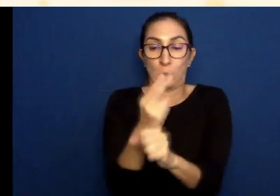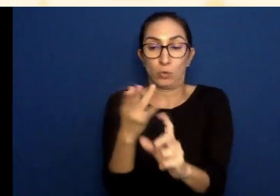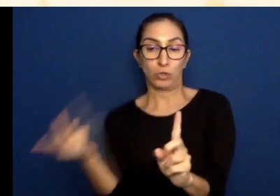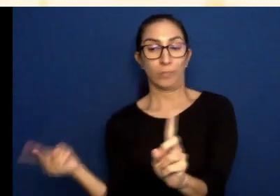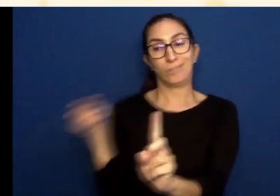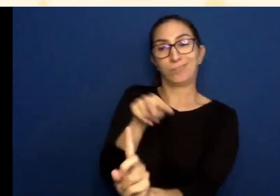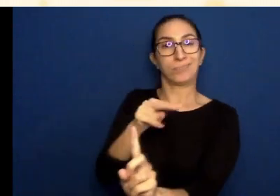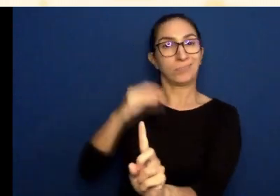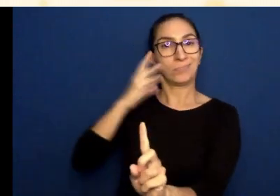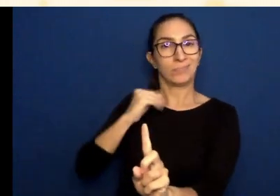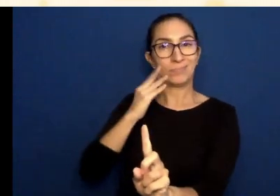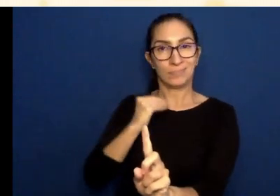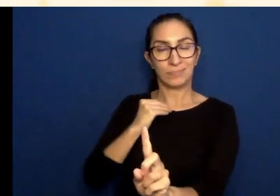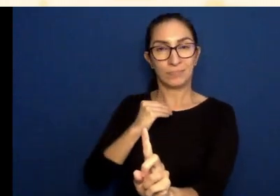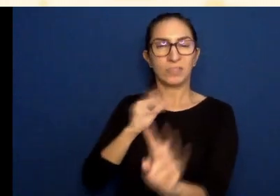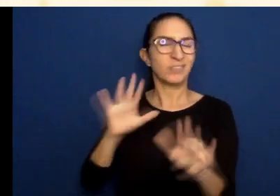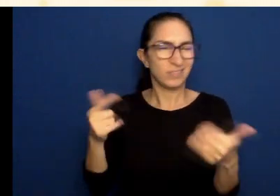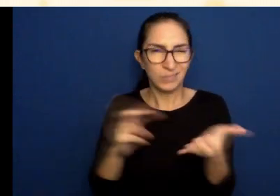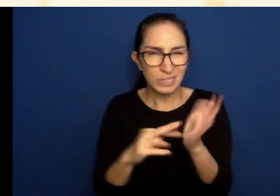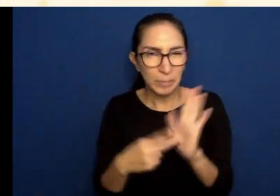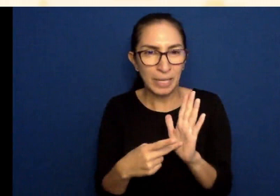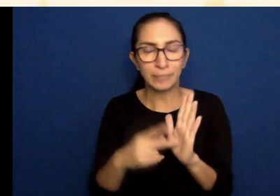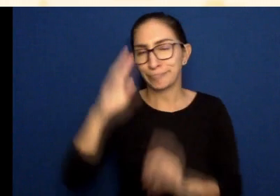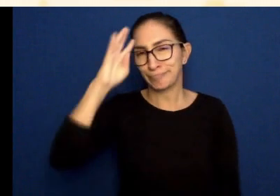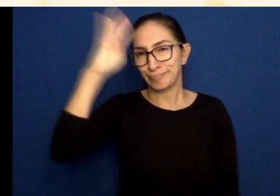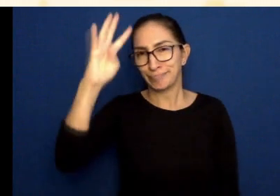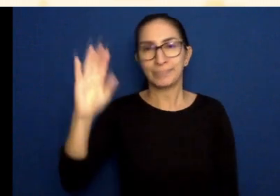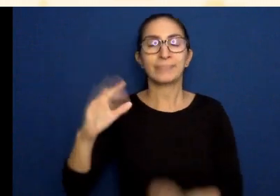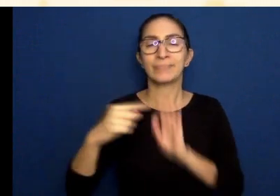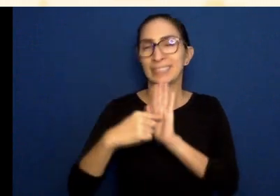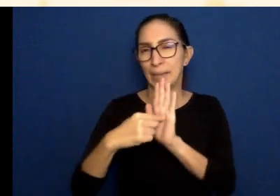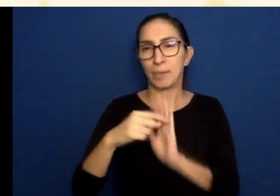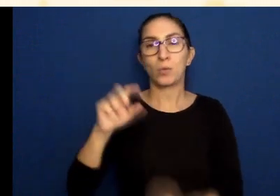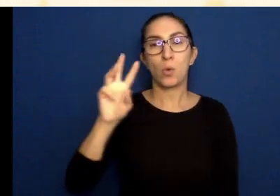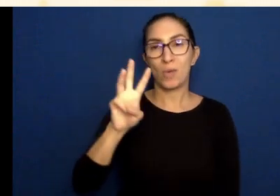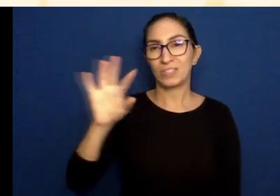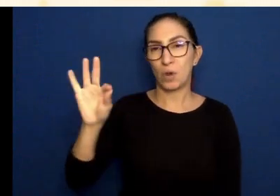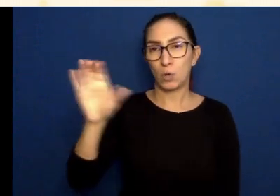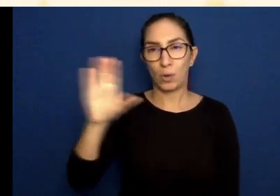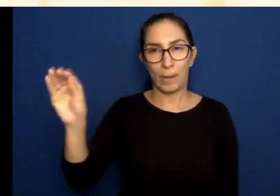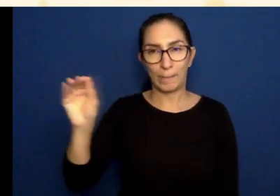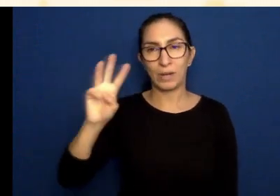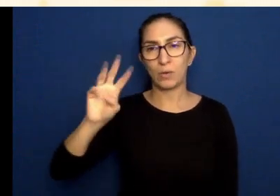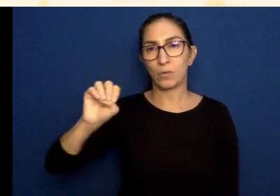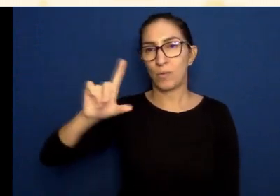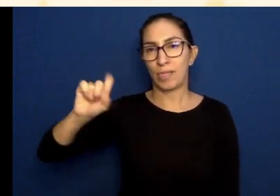and it must be tested for efficacy, operability, and workflow from a user experience perspective. So what do we mean by that?